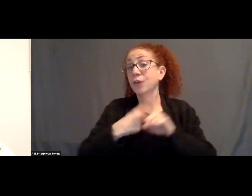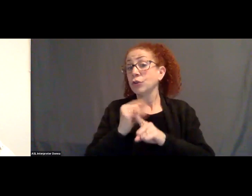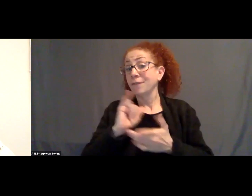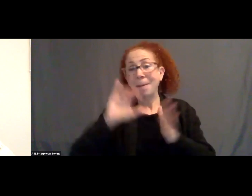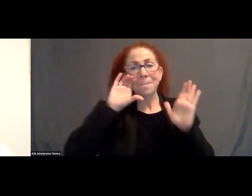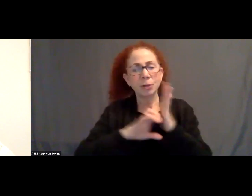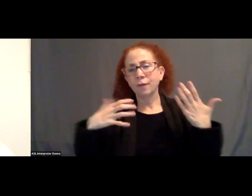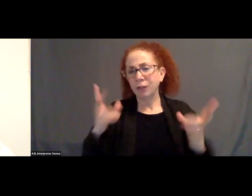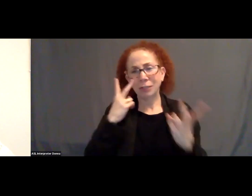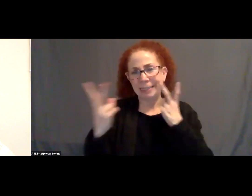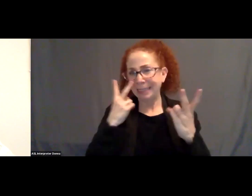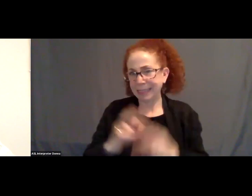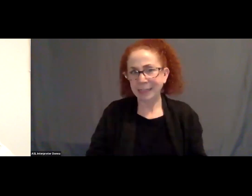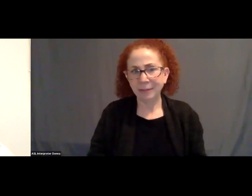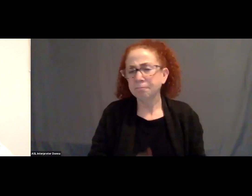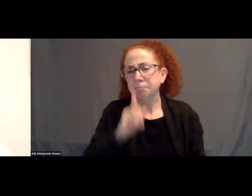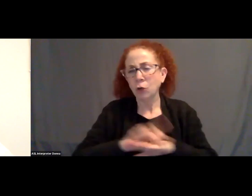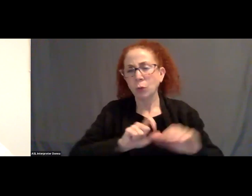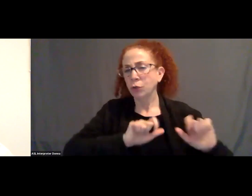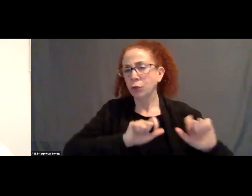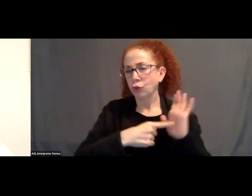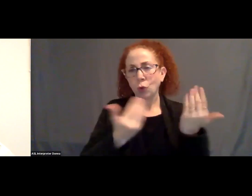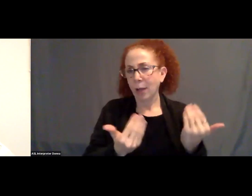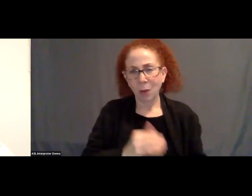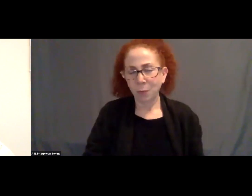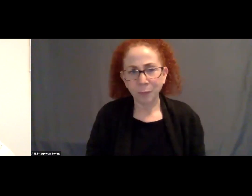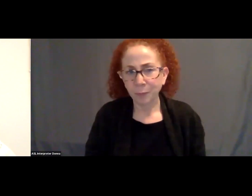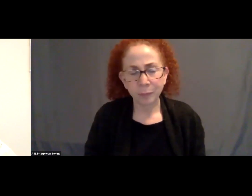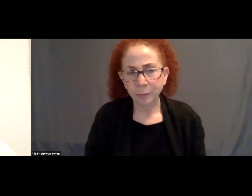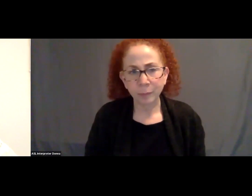So I feel no need to show it here.